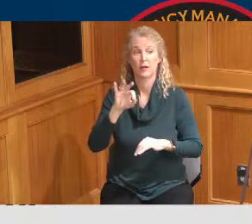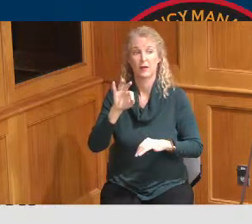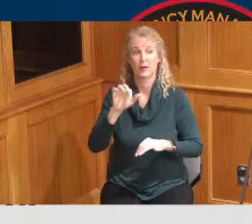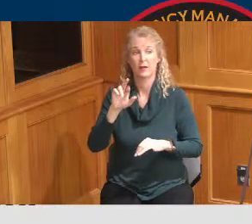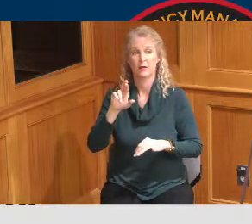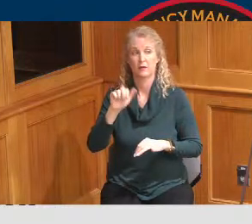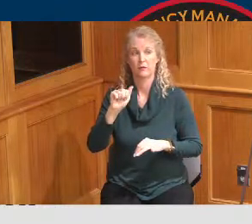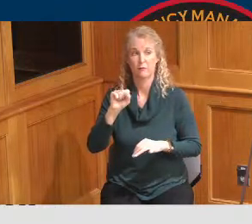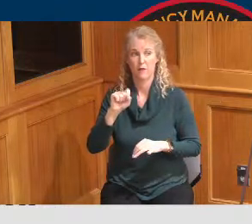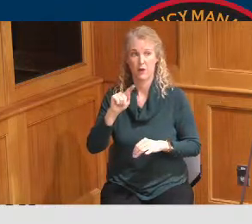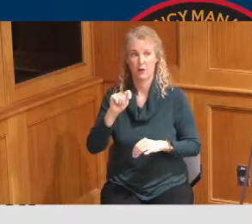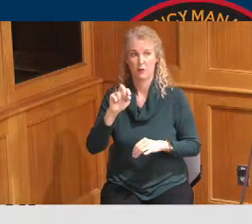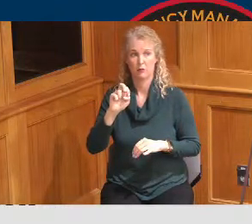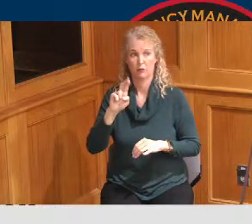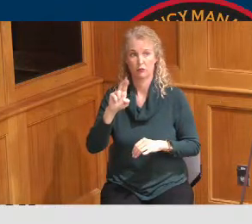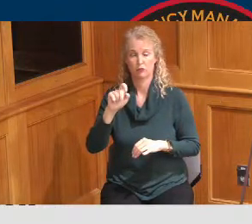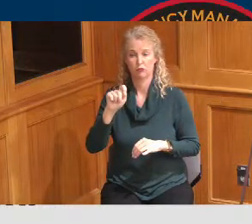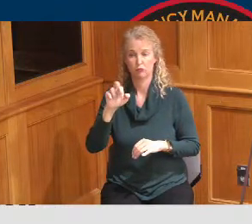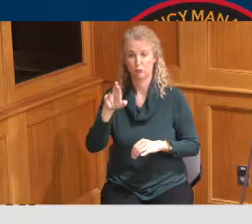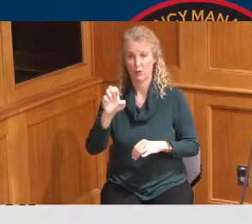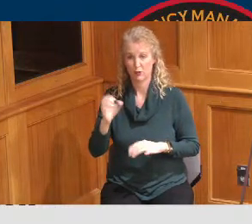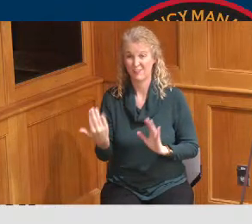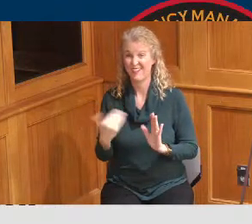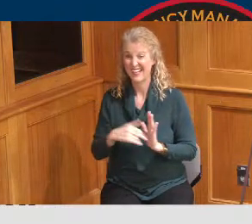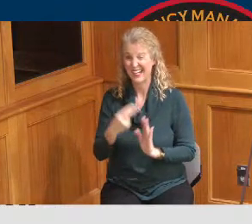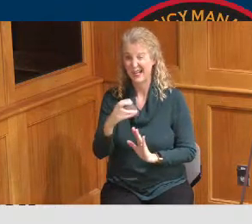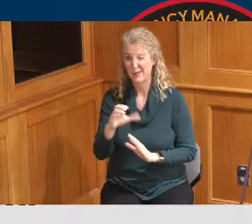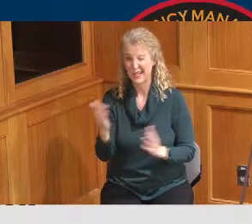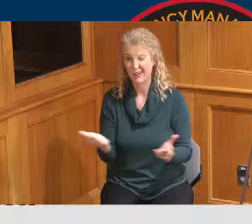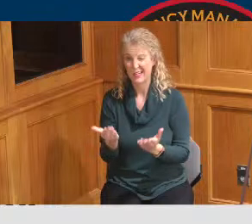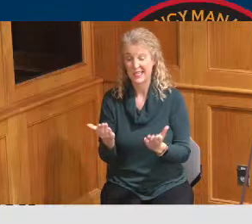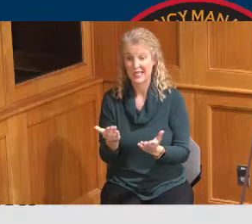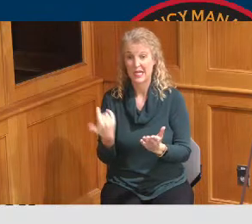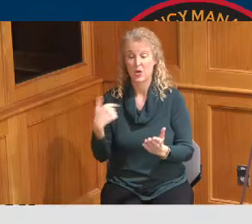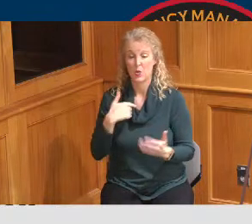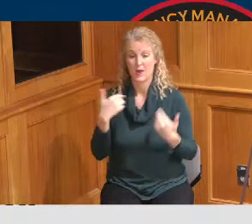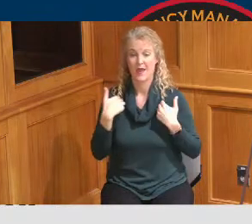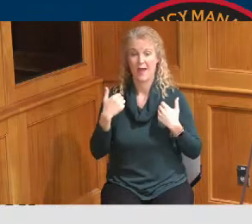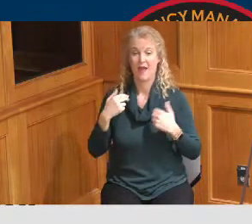Recovery Hamilton County again we follow we're nationally accredited program underneath the